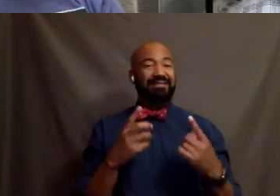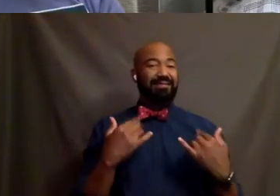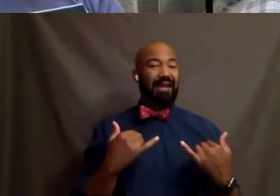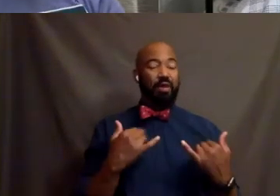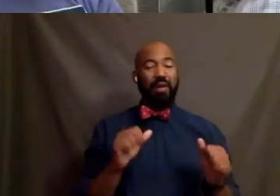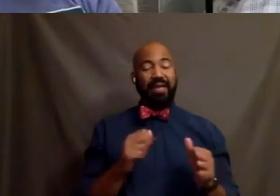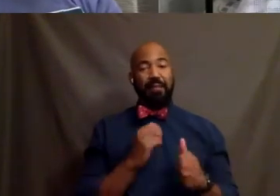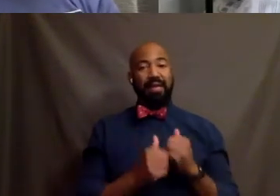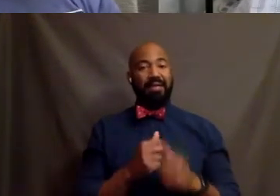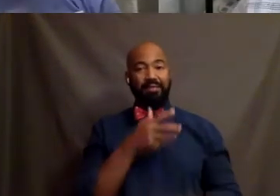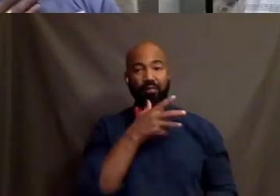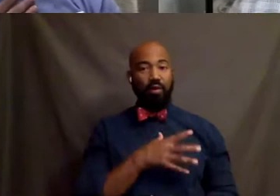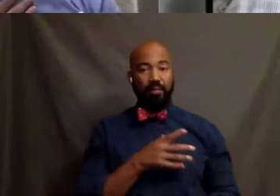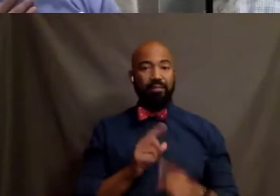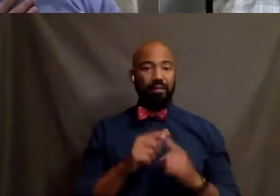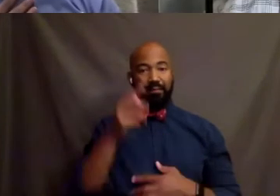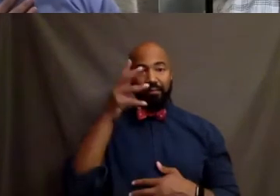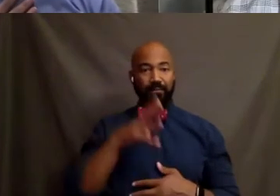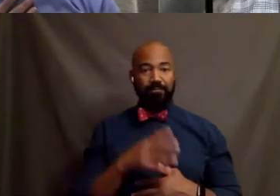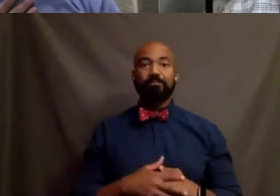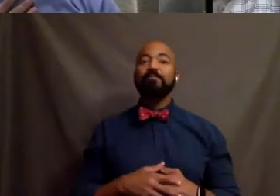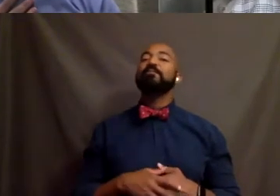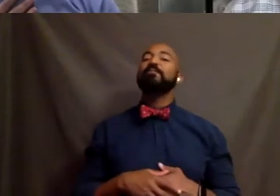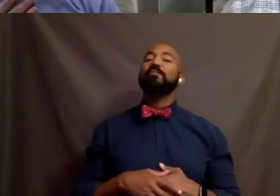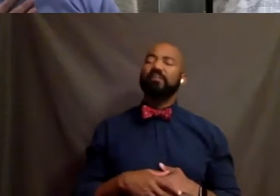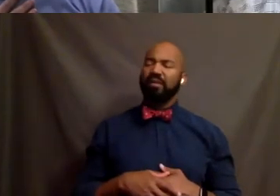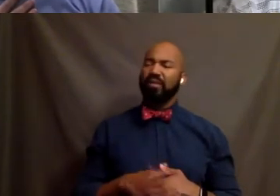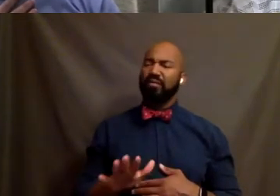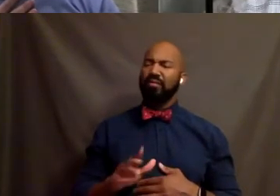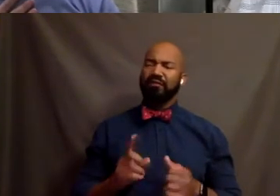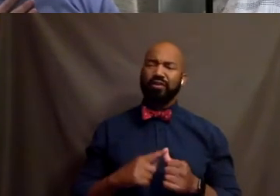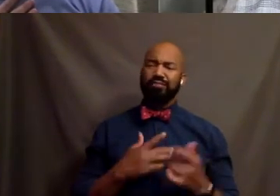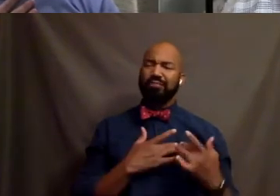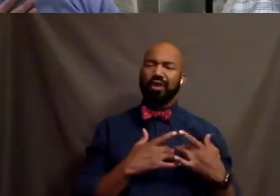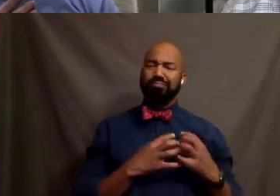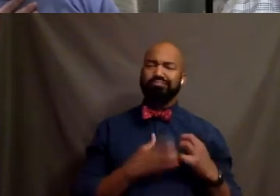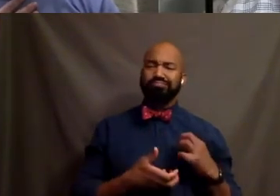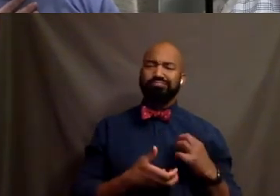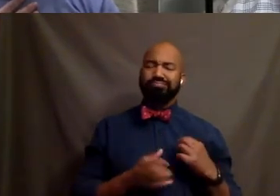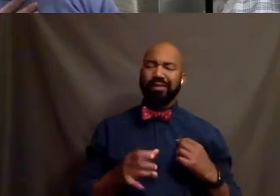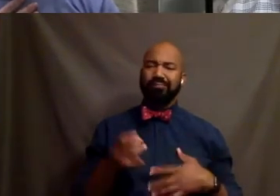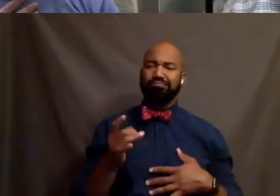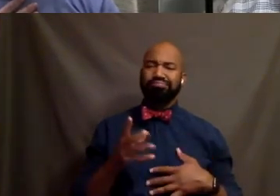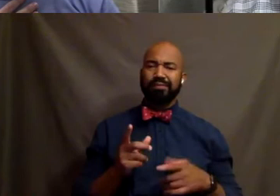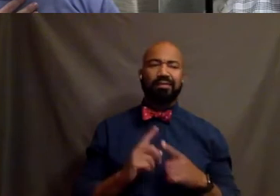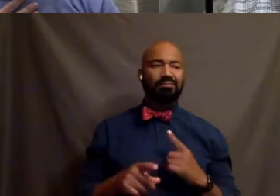It's hard. So first of all that breaks my heart because- But I also wanna just affirm that, yes, that is unfortunately what we find.